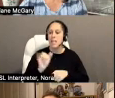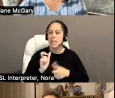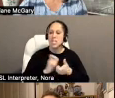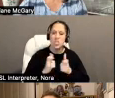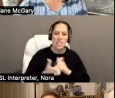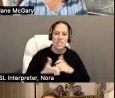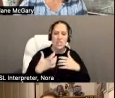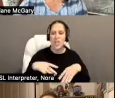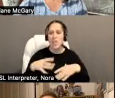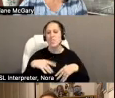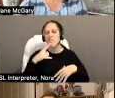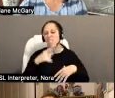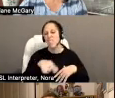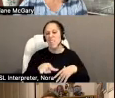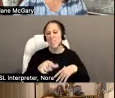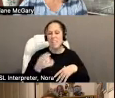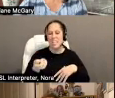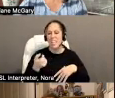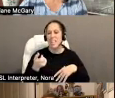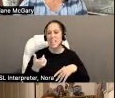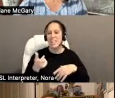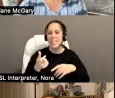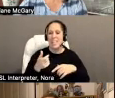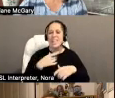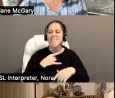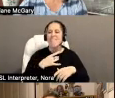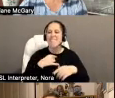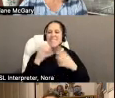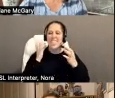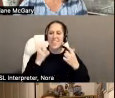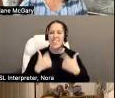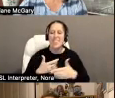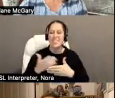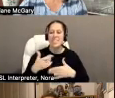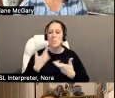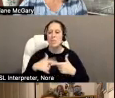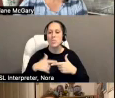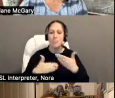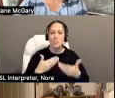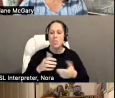clothes for them, and little accessories. So, I wanted to sort of go into the world of